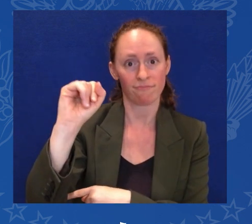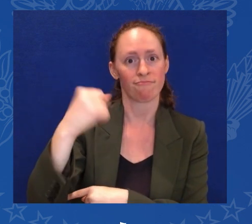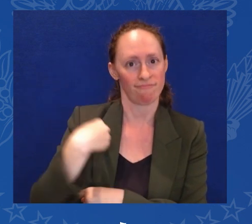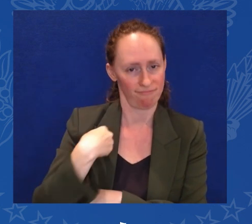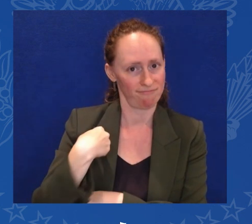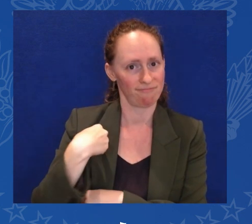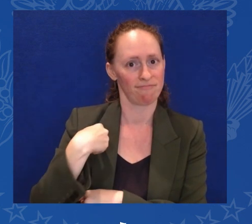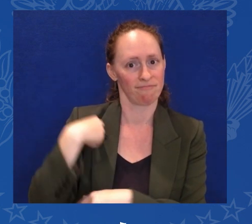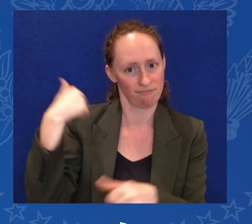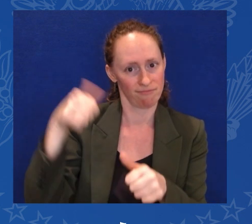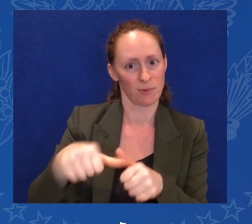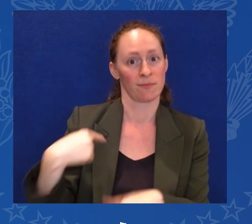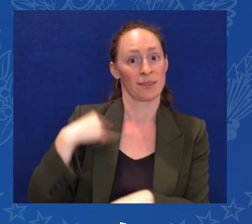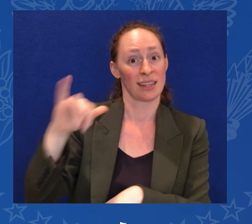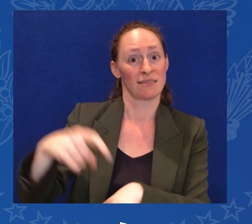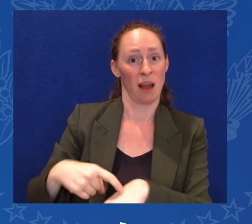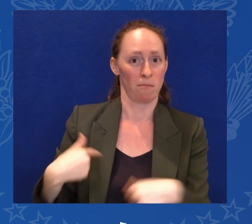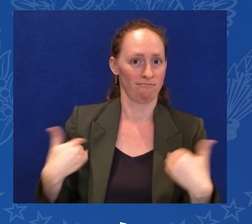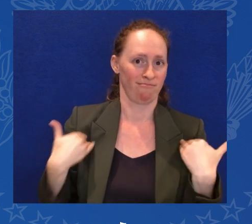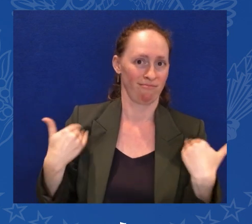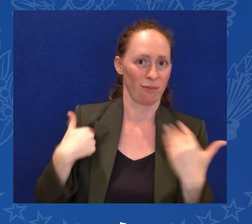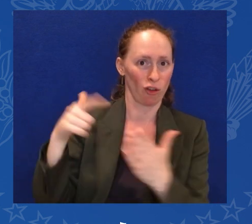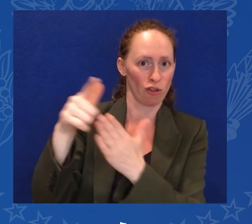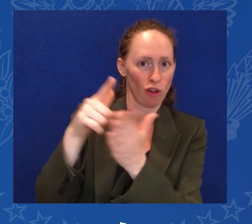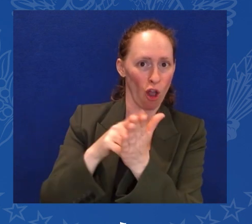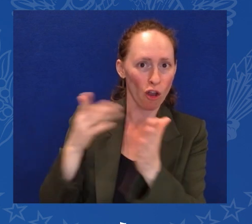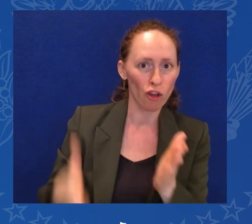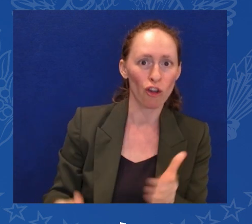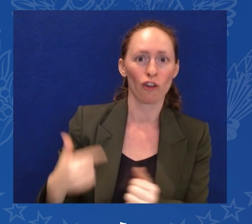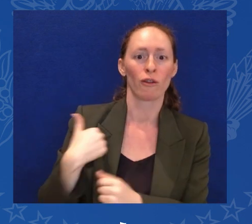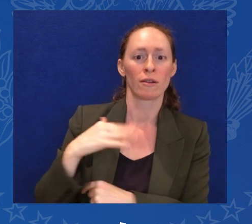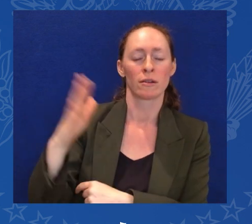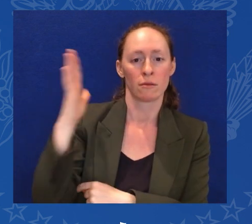think that if you pass something that was good, ha- you can make hate go away.